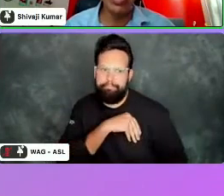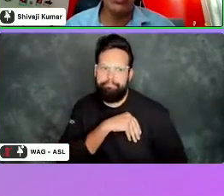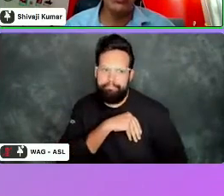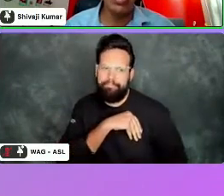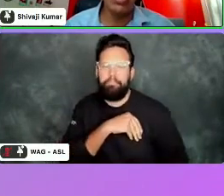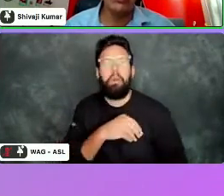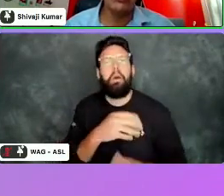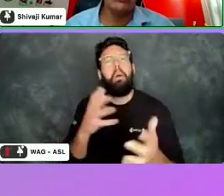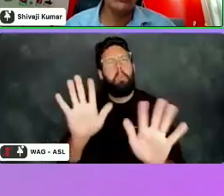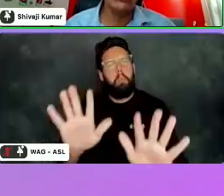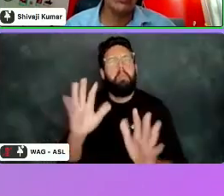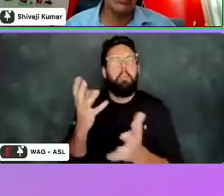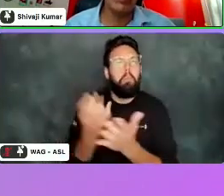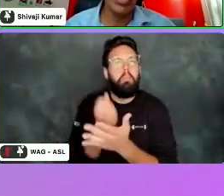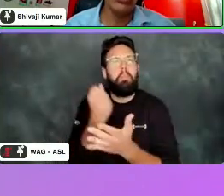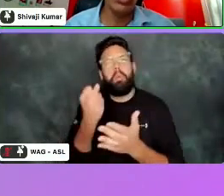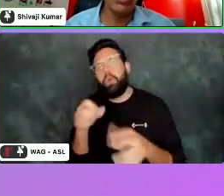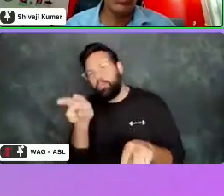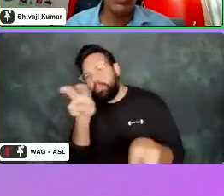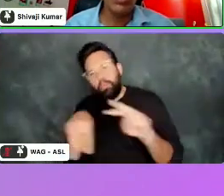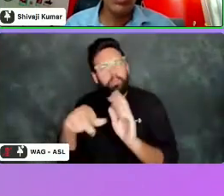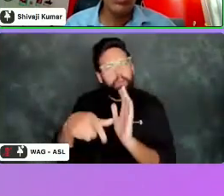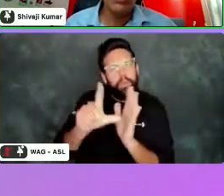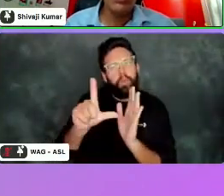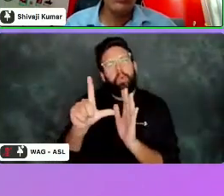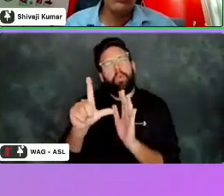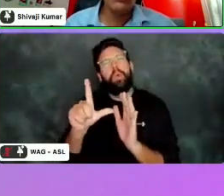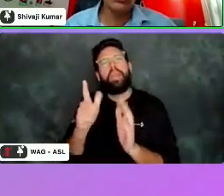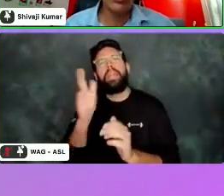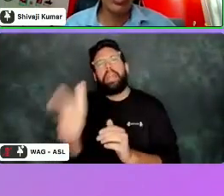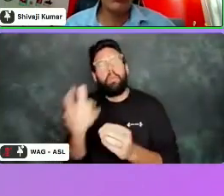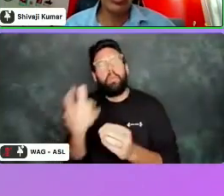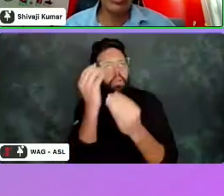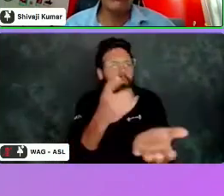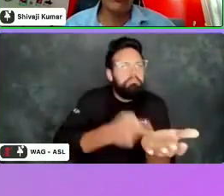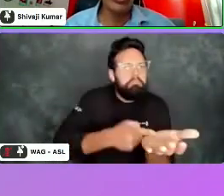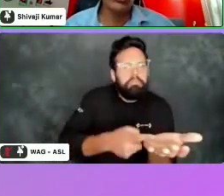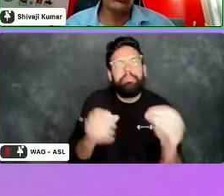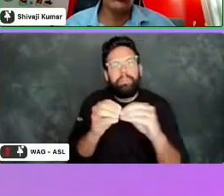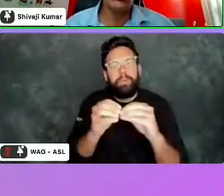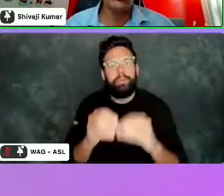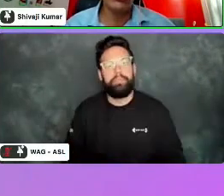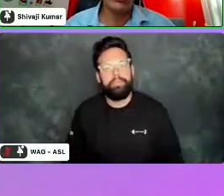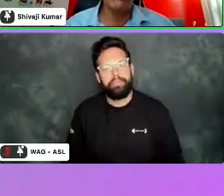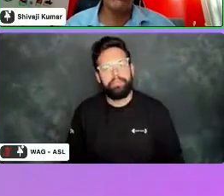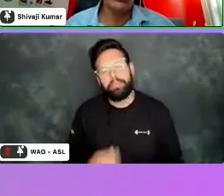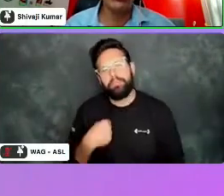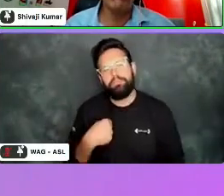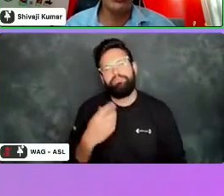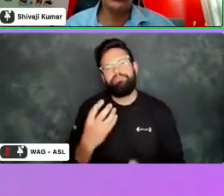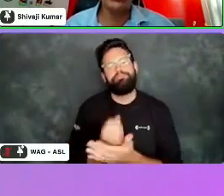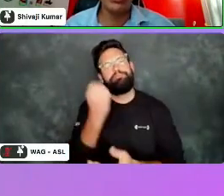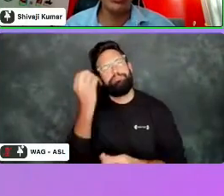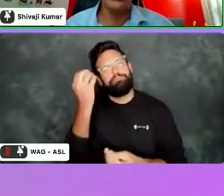and then I'll get back to you. So there are four issues that are visually marked